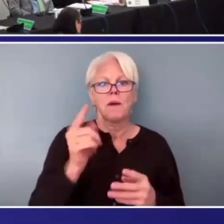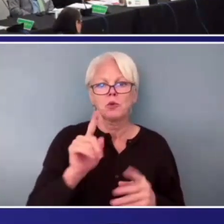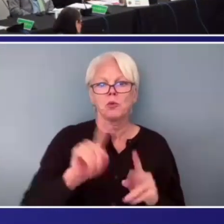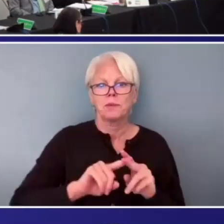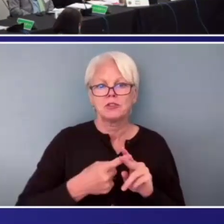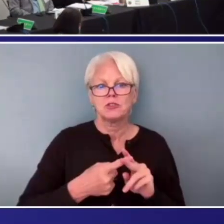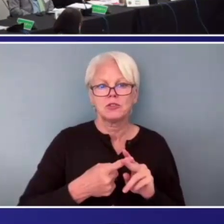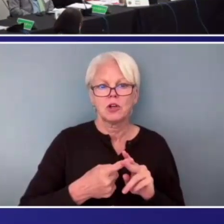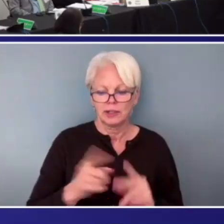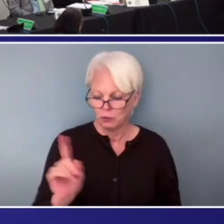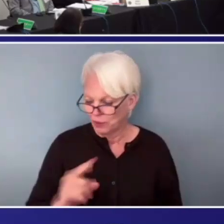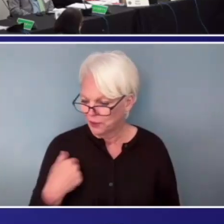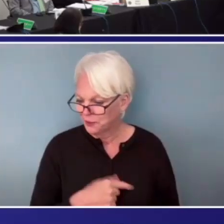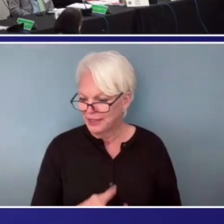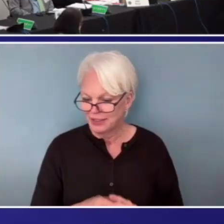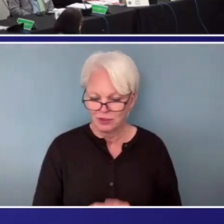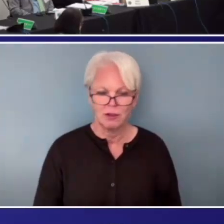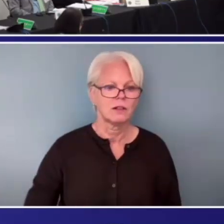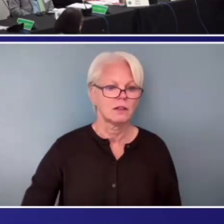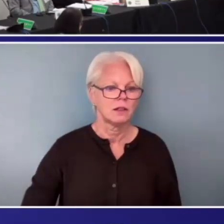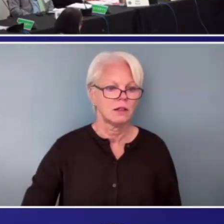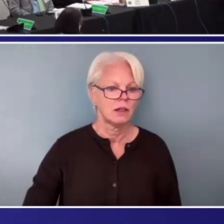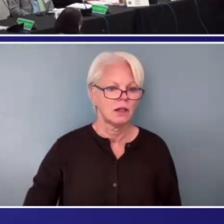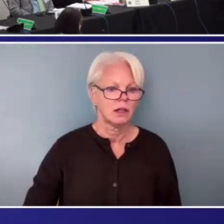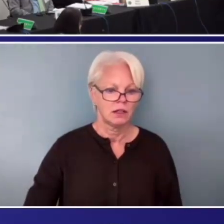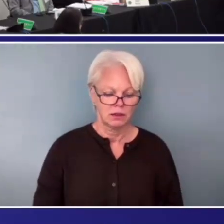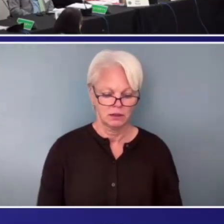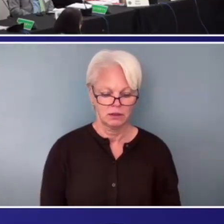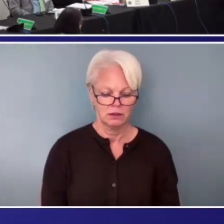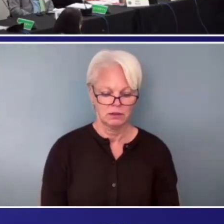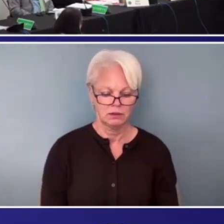Where did we start? The definitions in 102. Not the definitions.